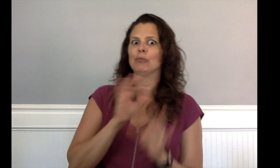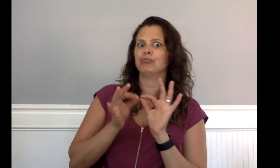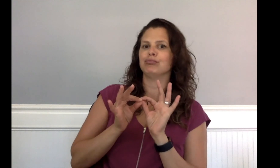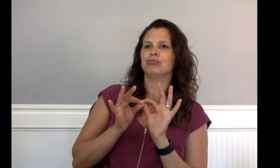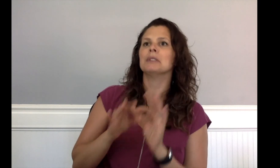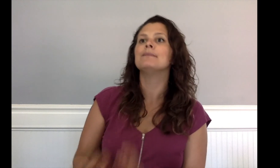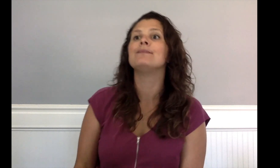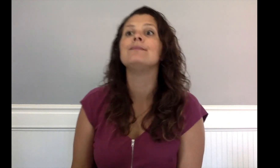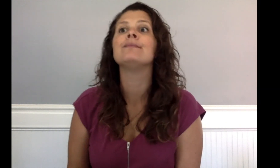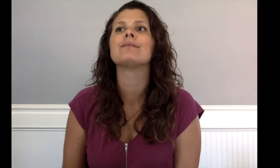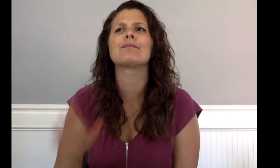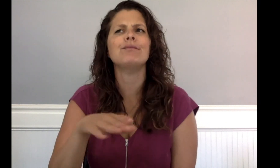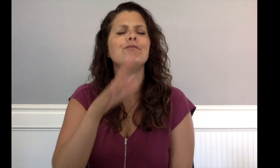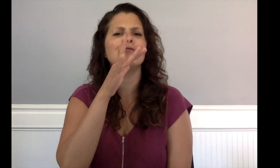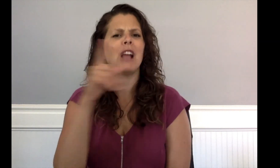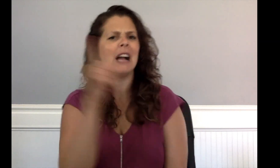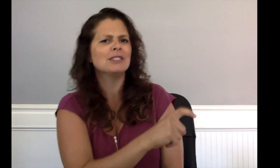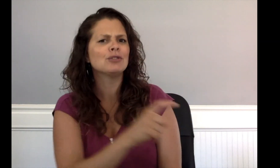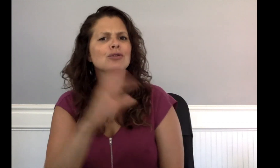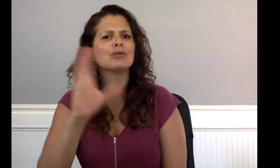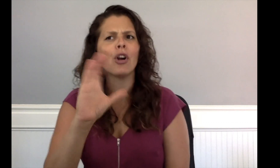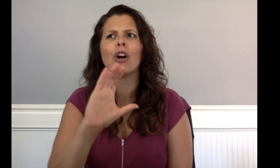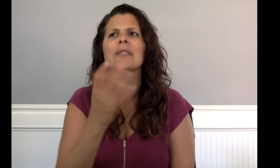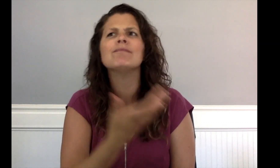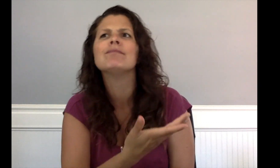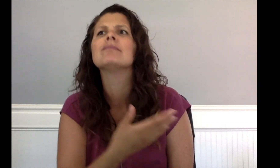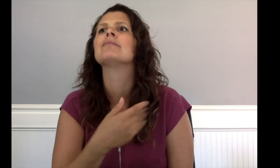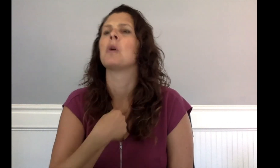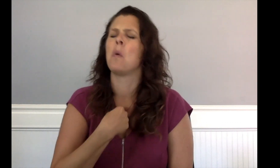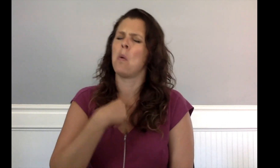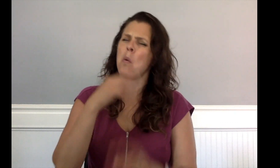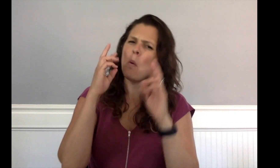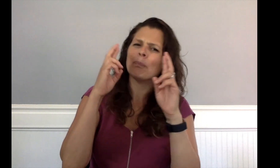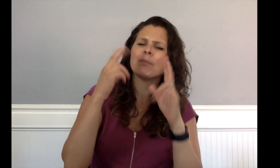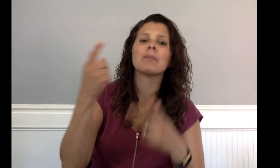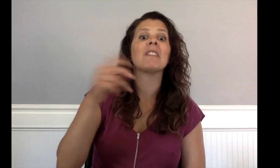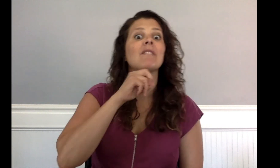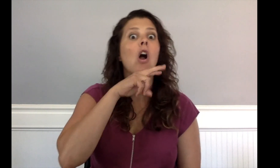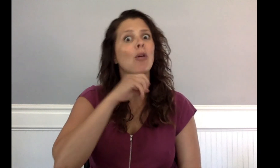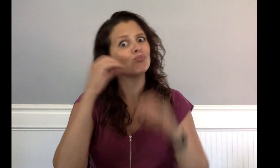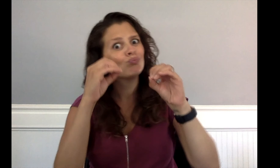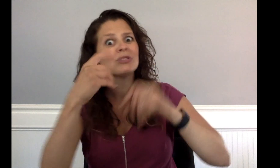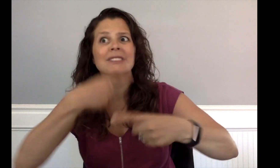“So, Charlie, I know Frog has been teaching you signs,”